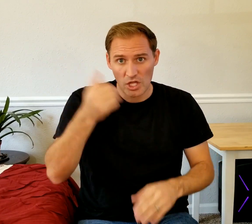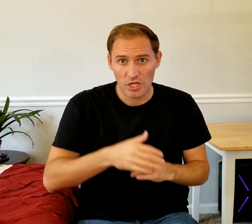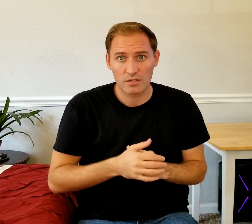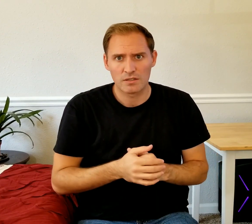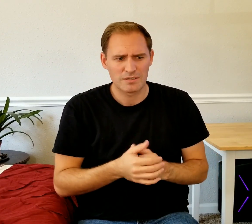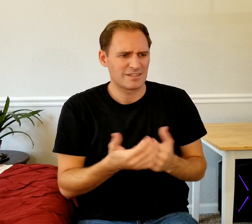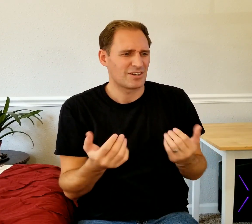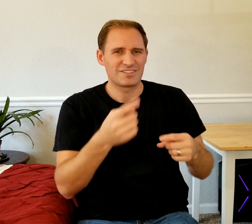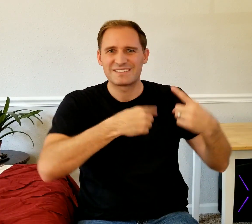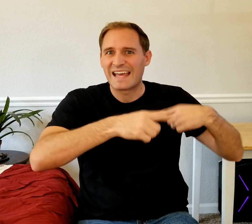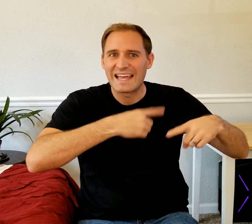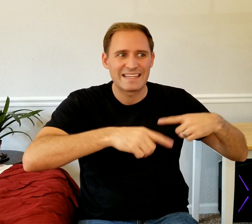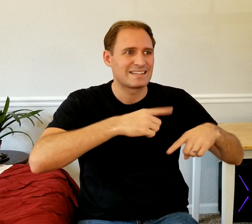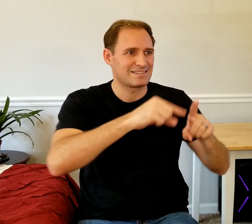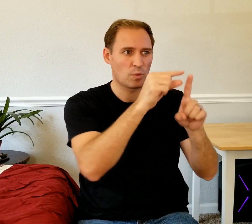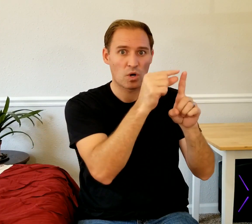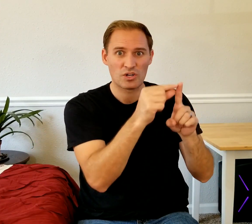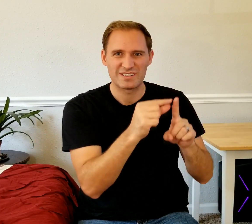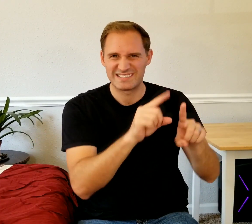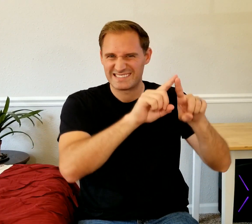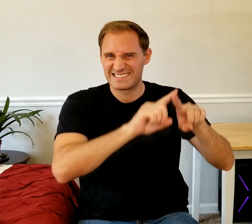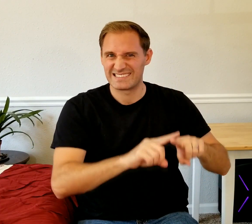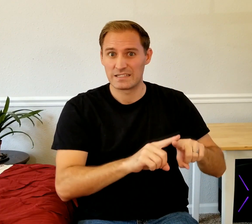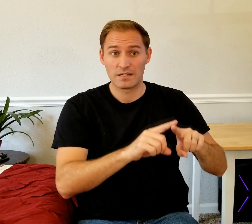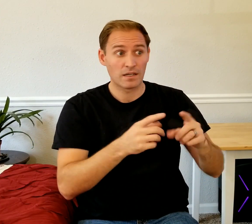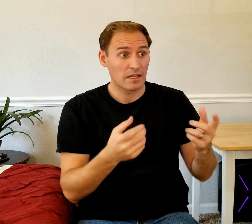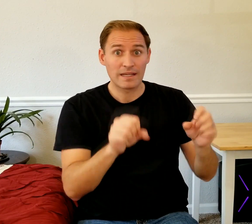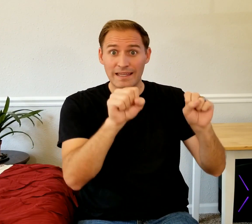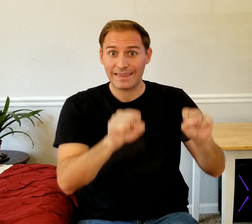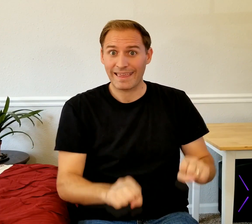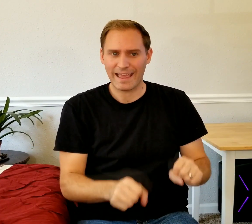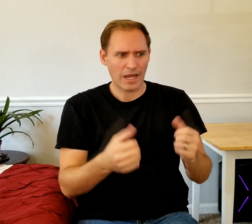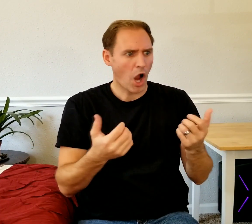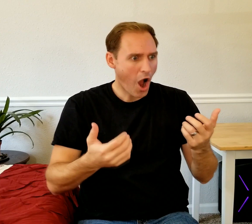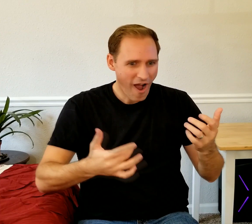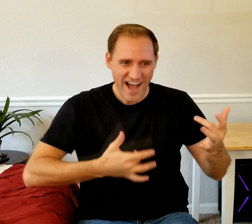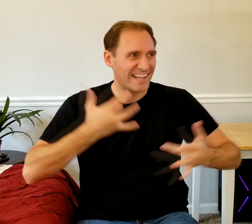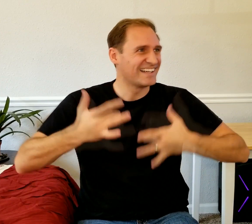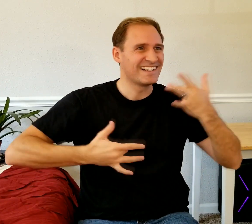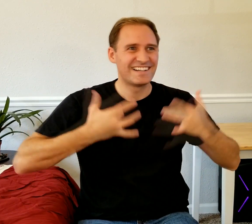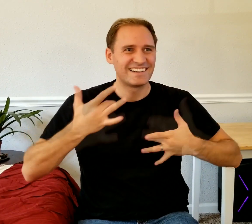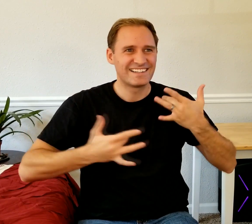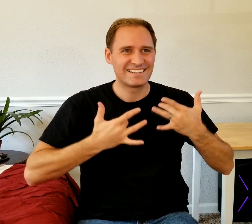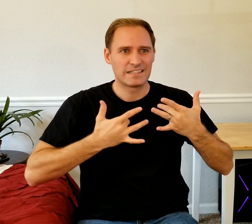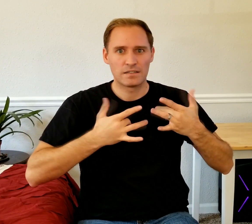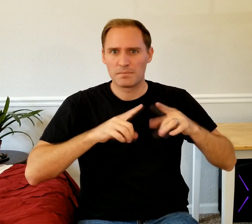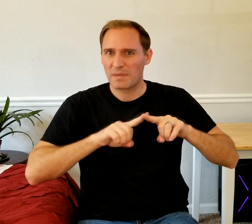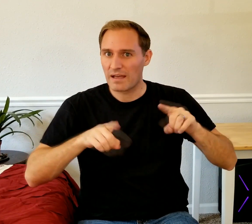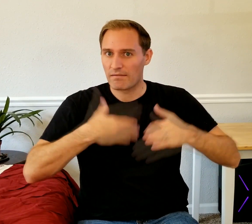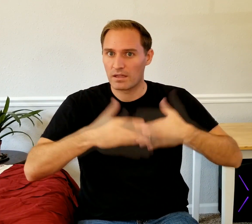and vocabulary, but it can initially be very exciting process but eventually we